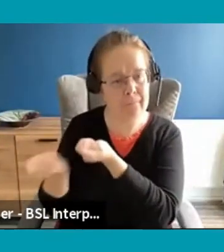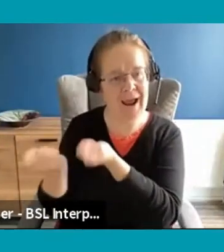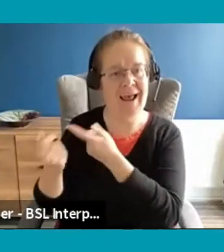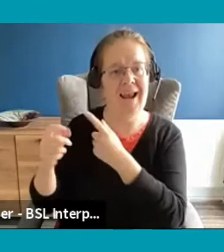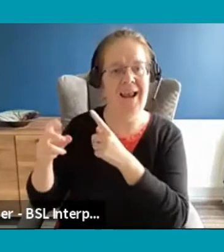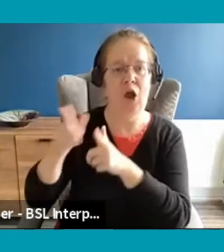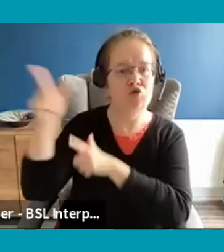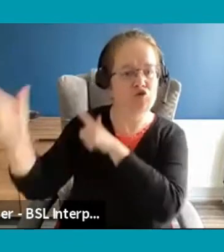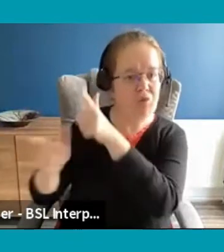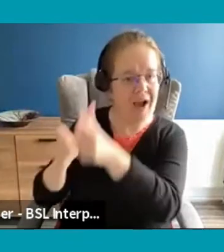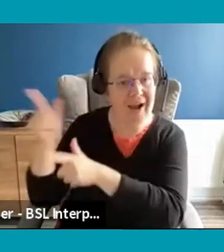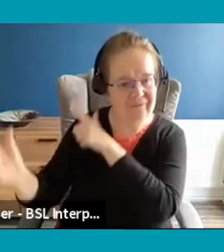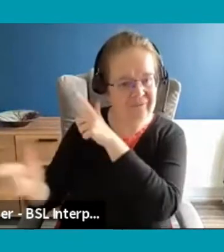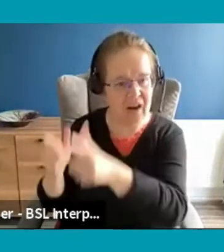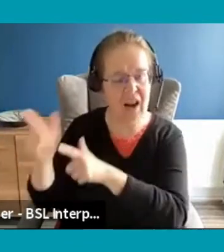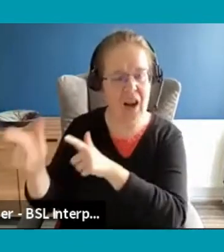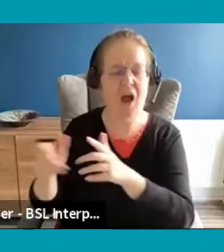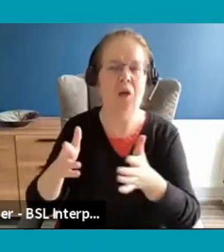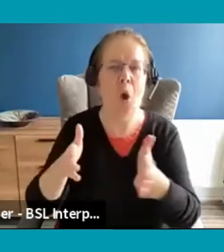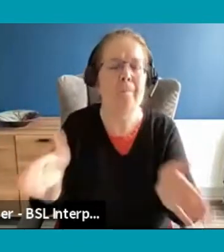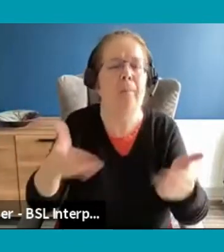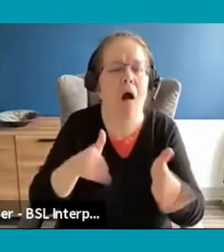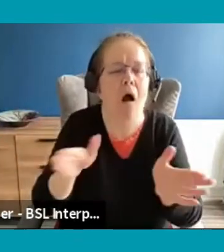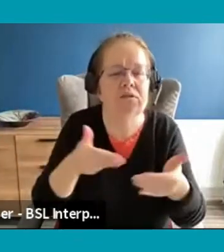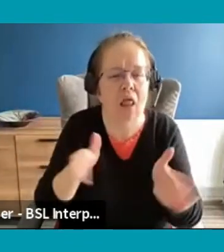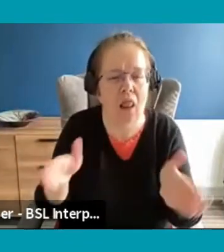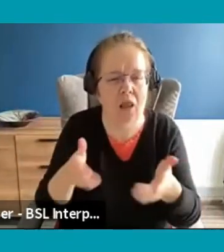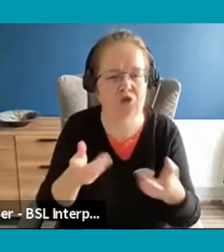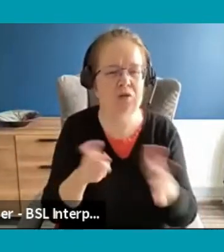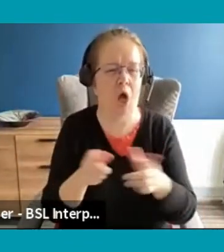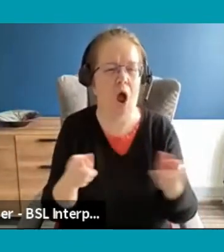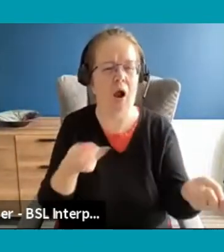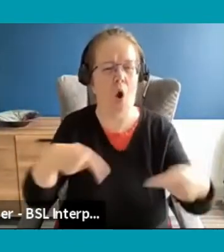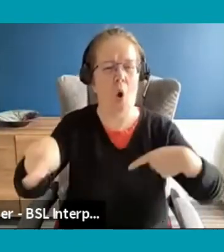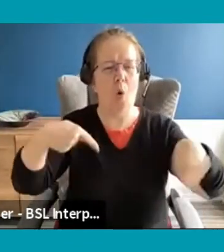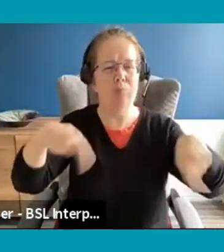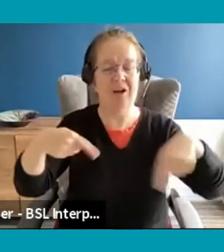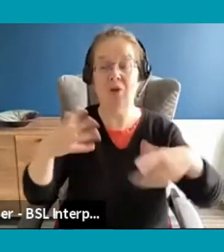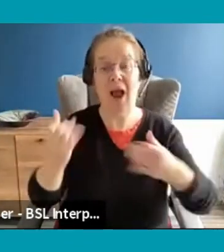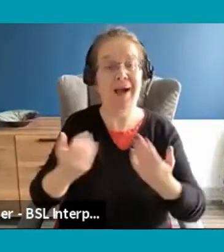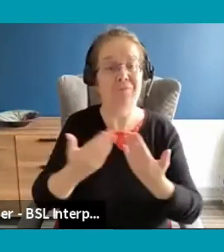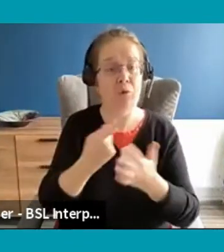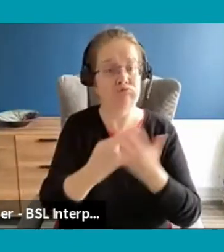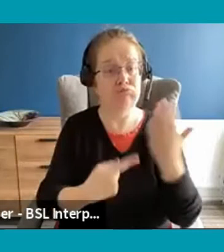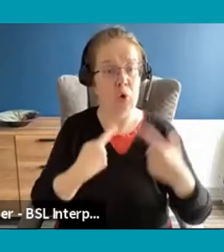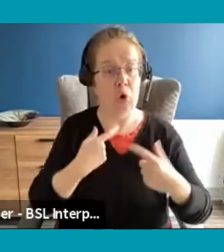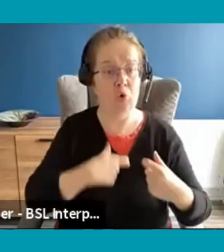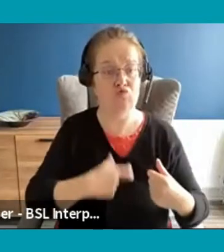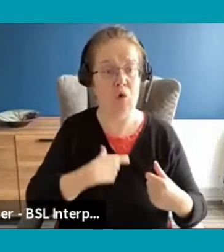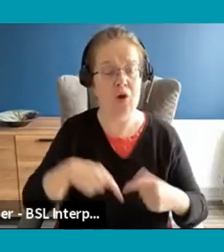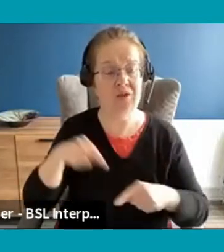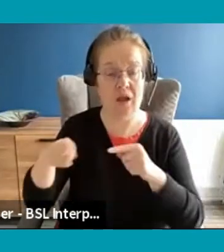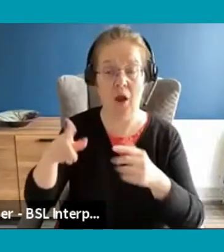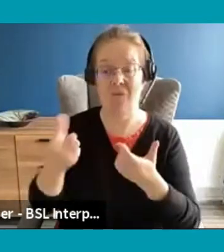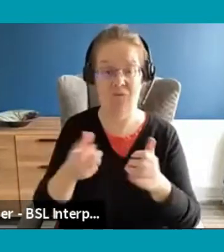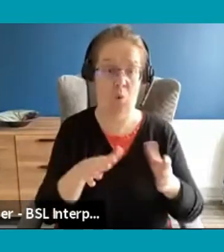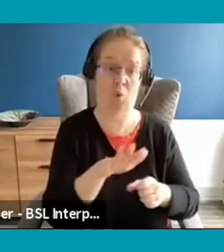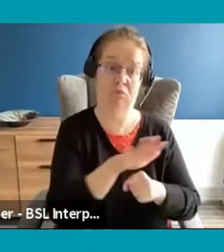the travel of parcels. If you like operationally. So there are various roles both domestically and for our international business.